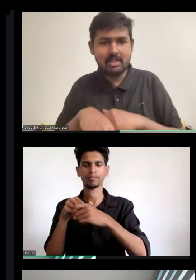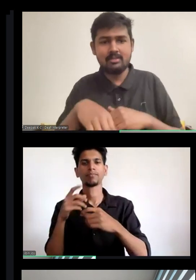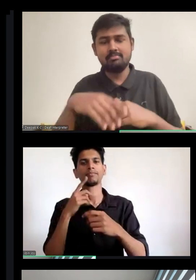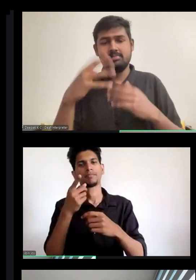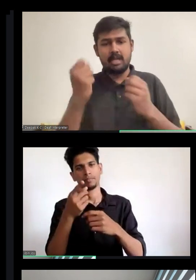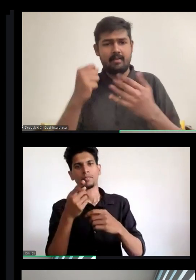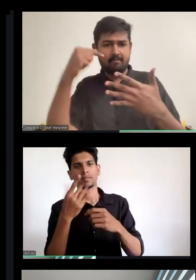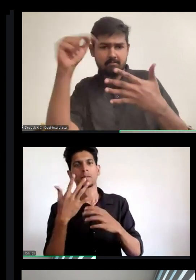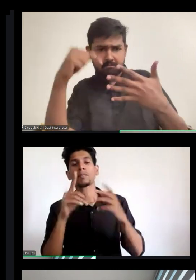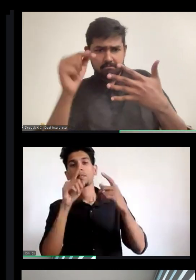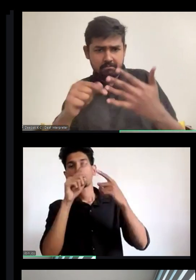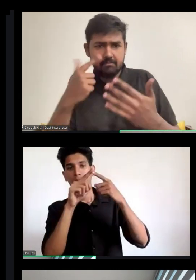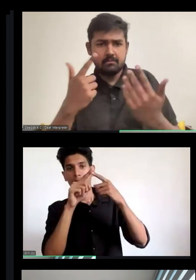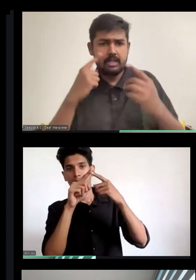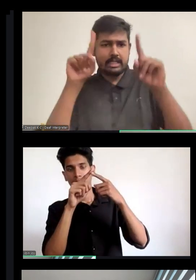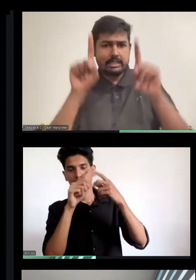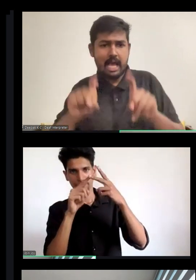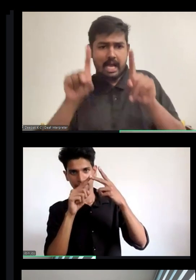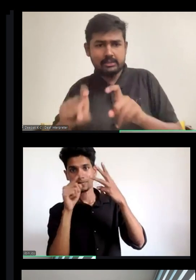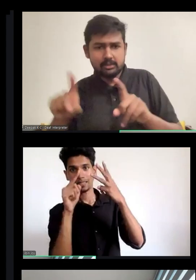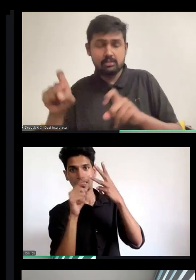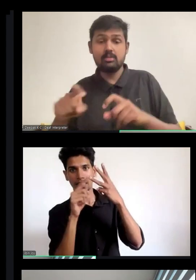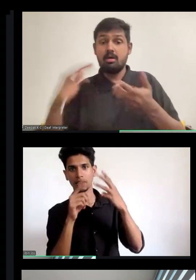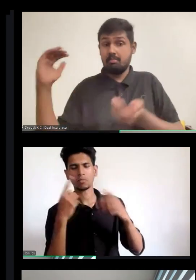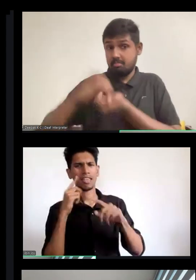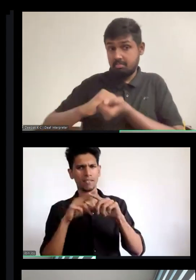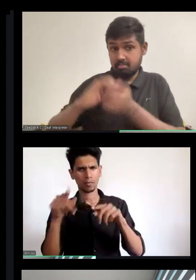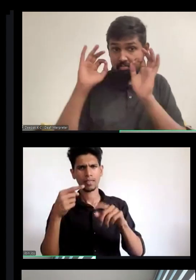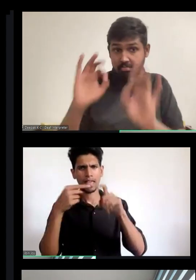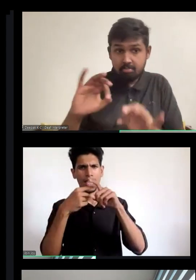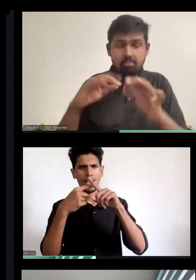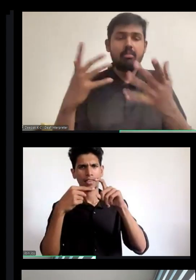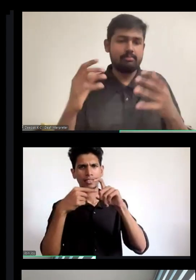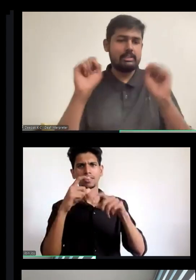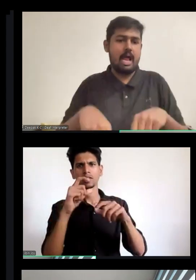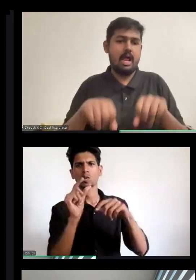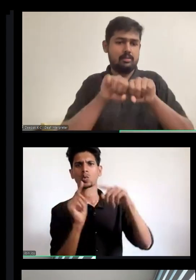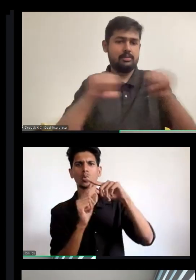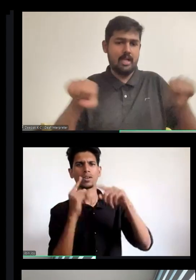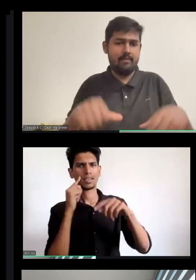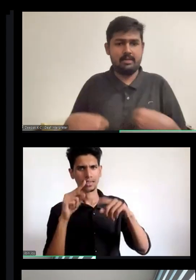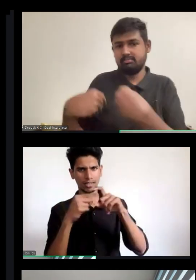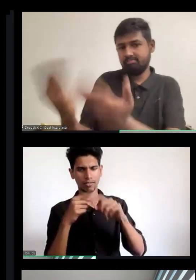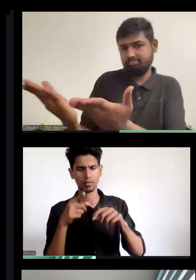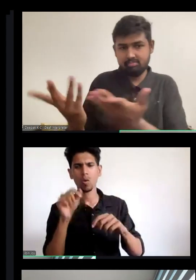If you're an executive, ask your team, where does accessibility report and does it have the authority it needs?